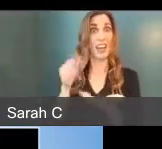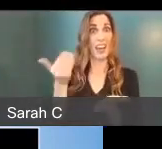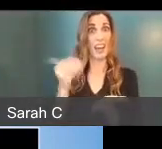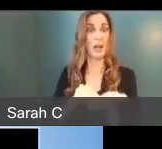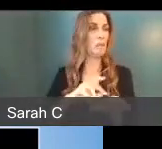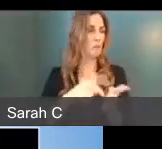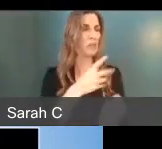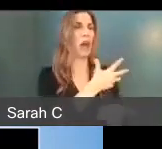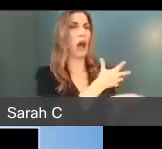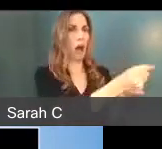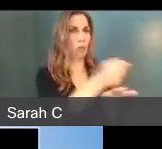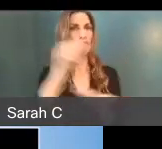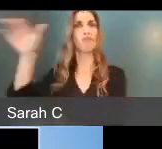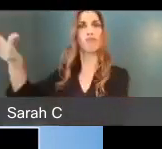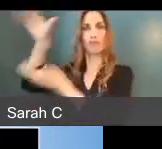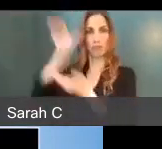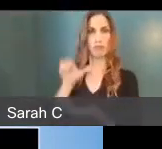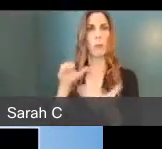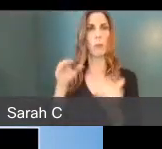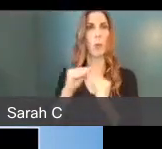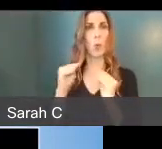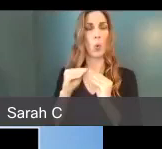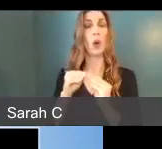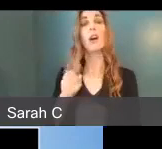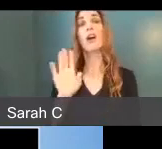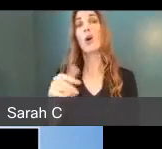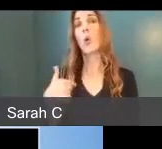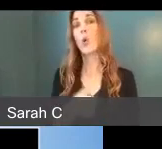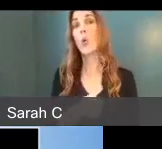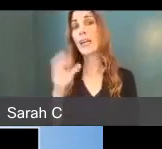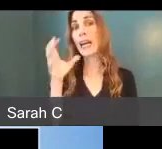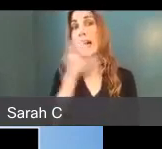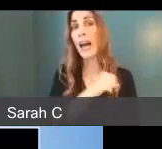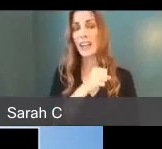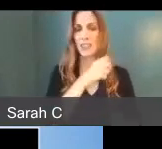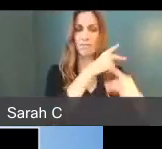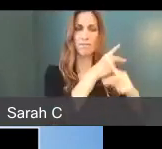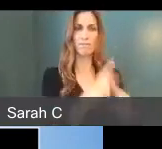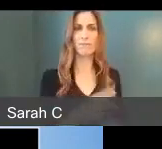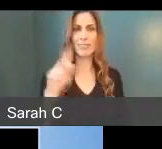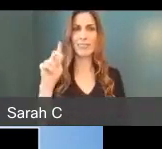We've also estimated, using the data of the people that have registered, that we have